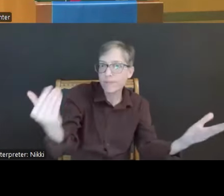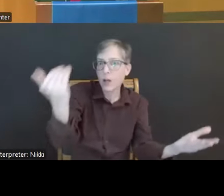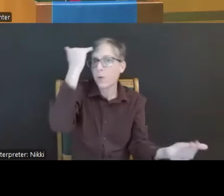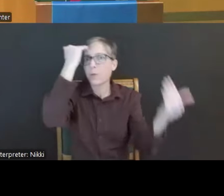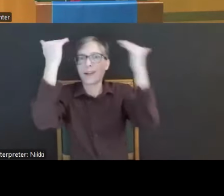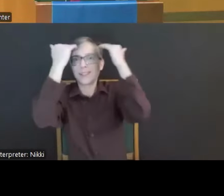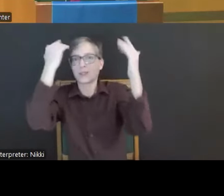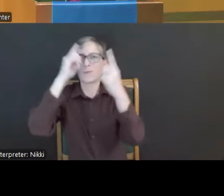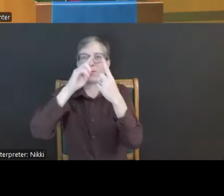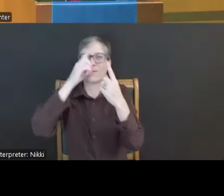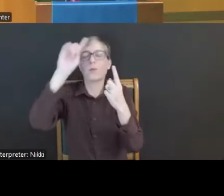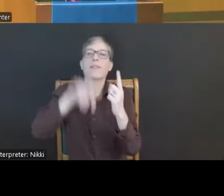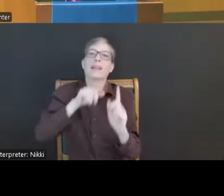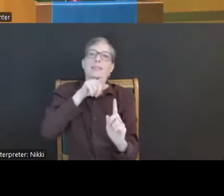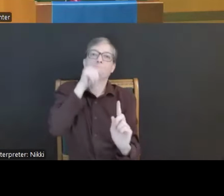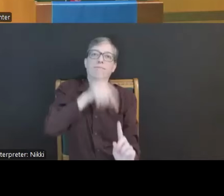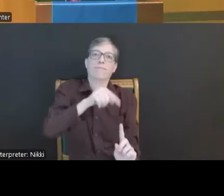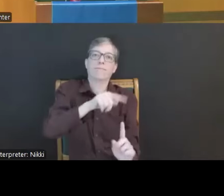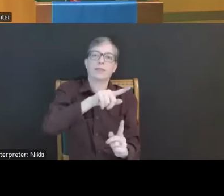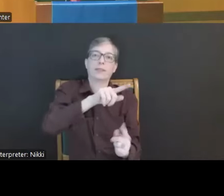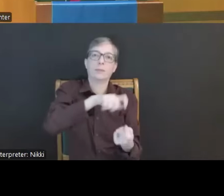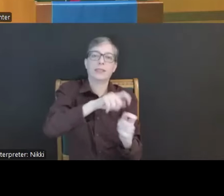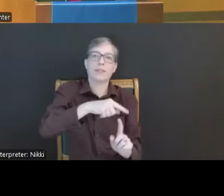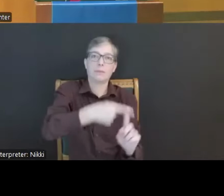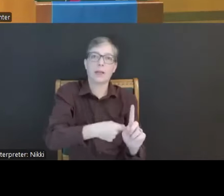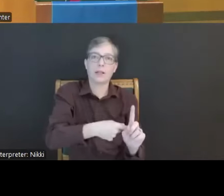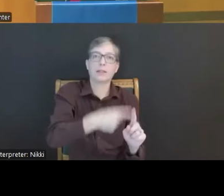I spoke Autism Awareness Month we will do something which you'll see later we'll do